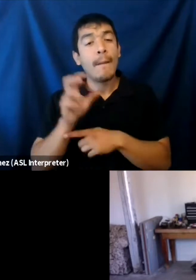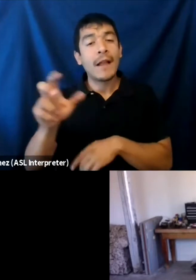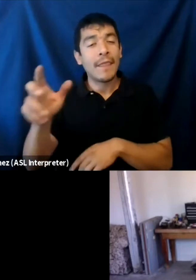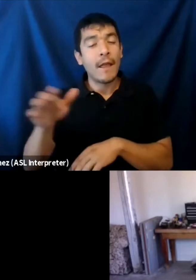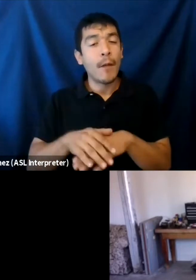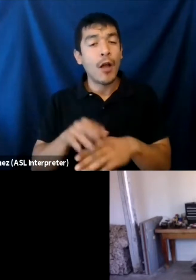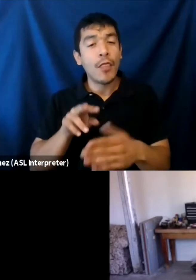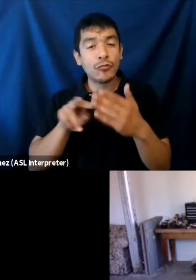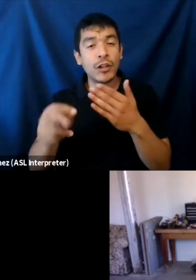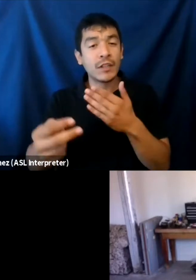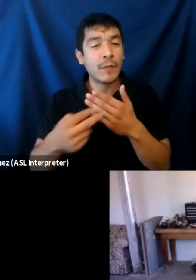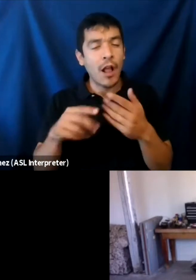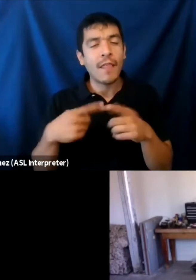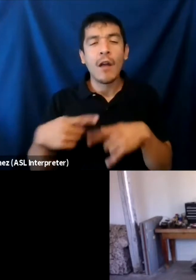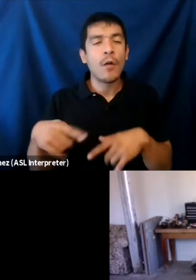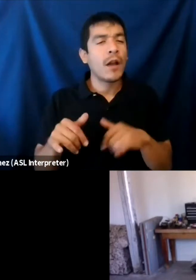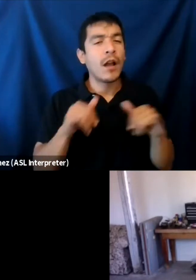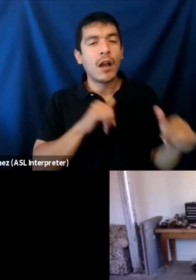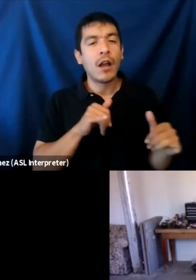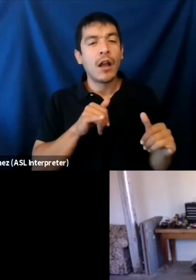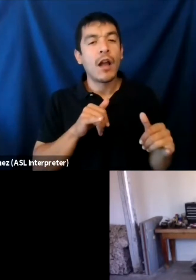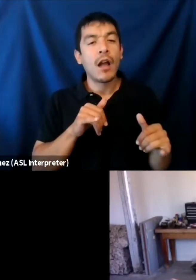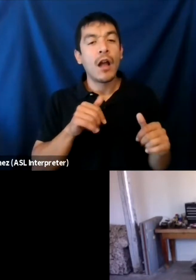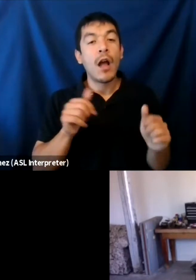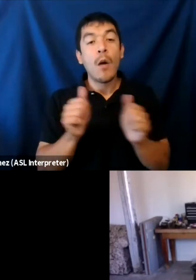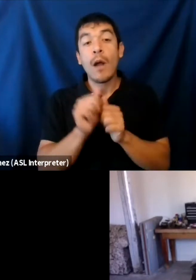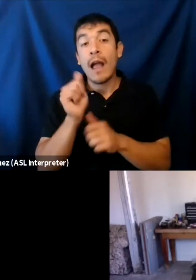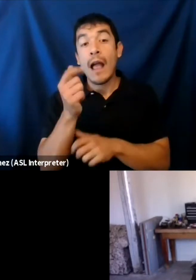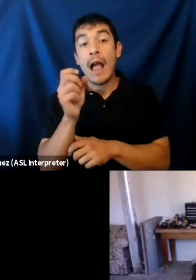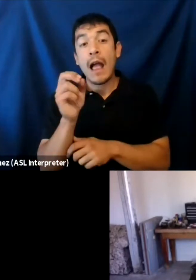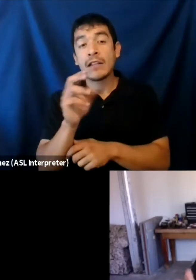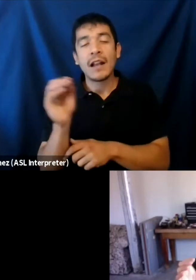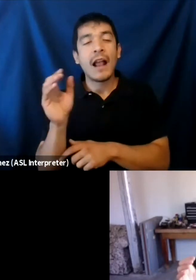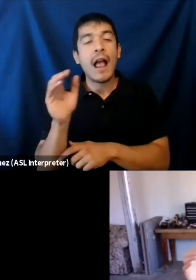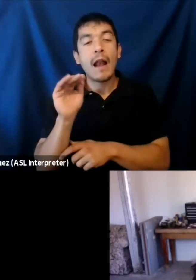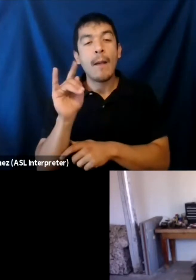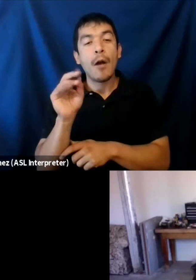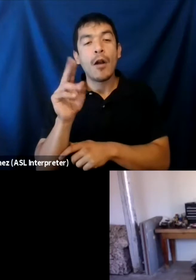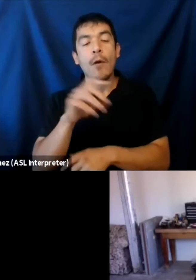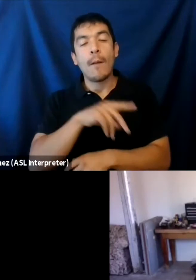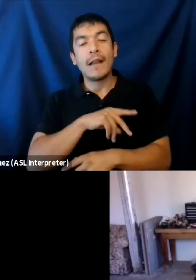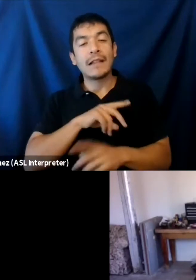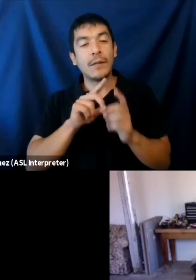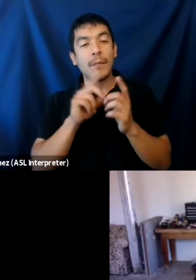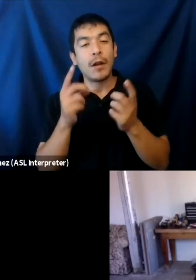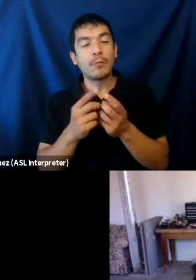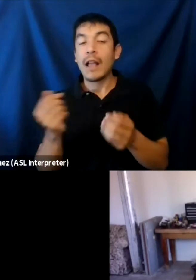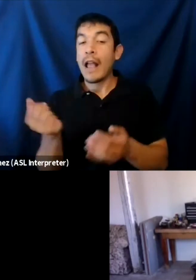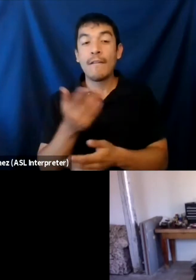and we also, particularly with Axon and the Baltimore Police Department, every single thing that they did in the film,